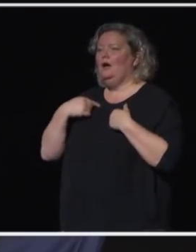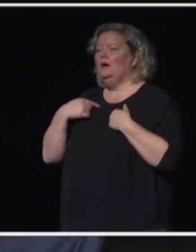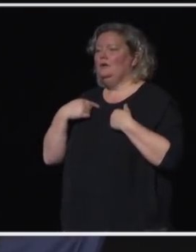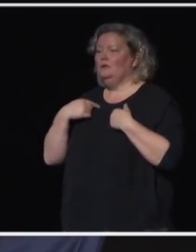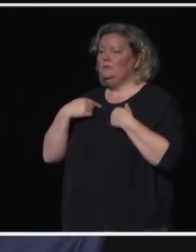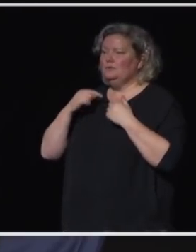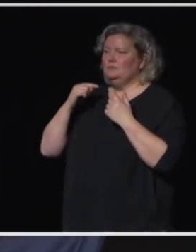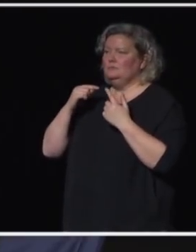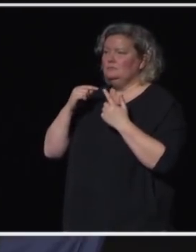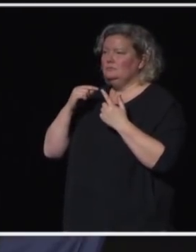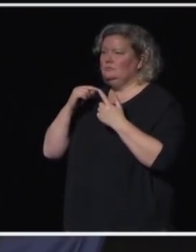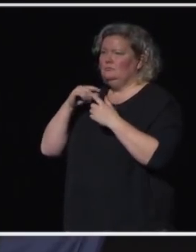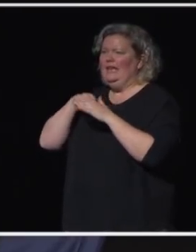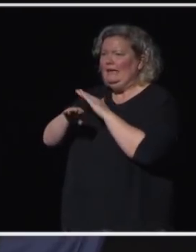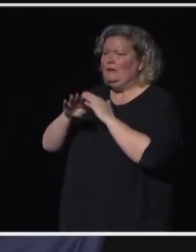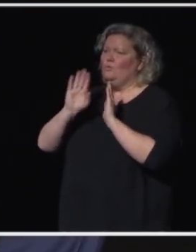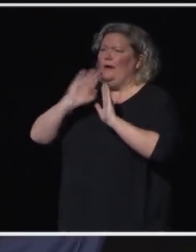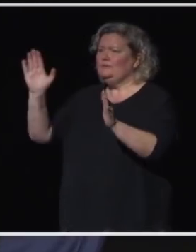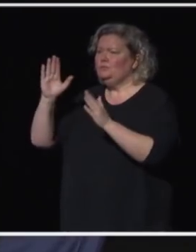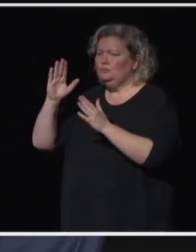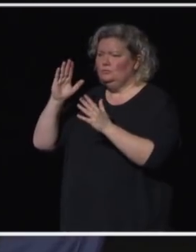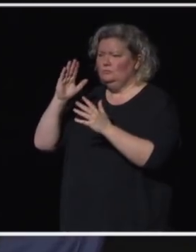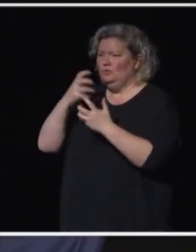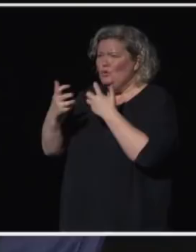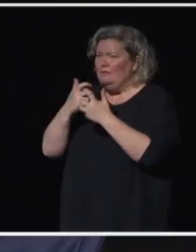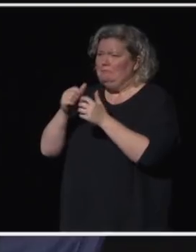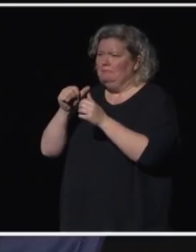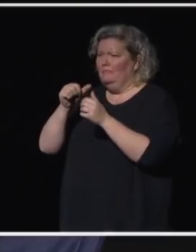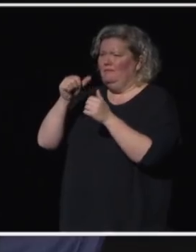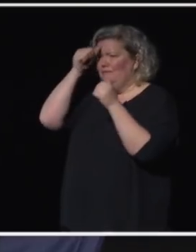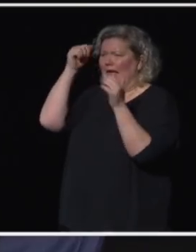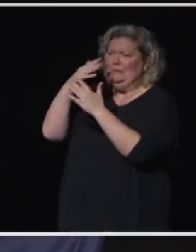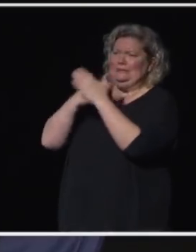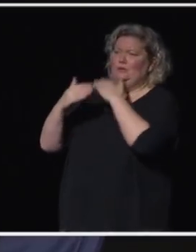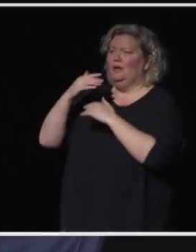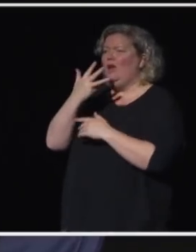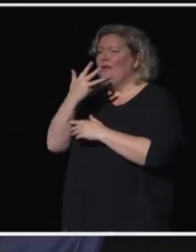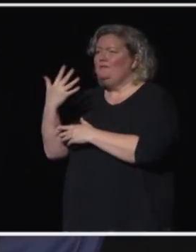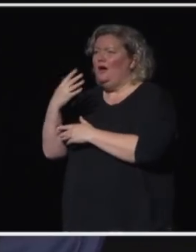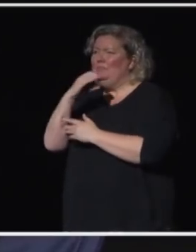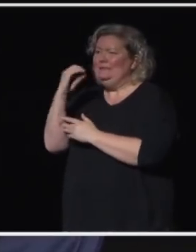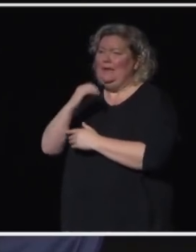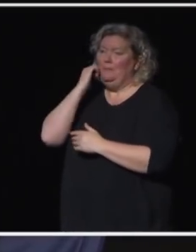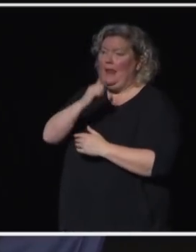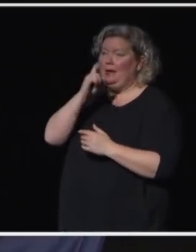historic university where the population was probably about 95% black -- 10,000 of the, you know, most beautiful,